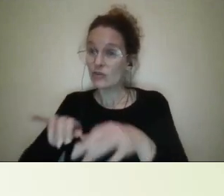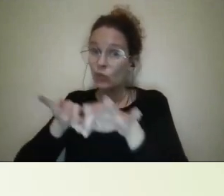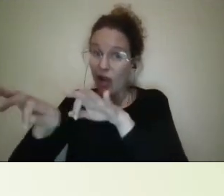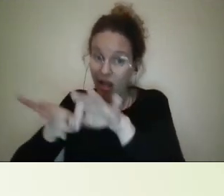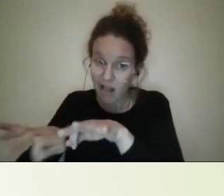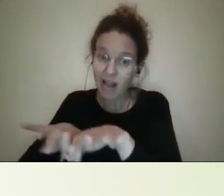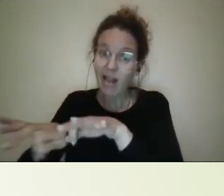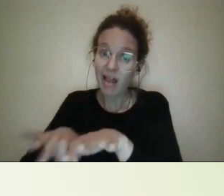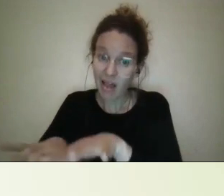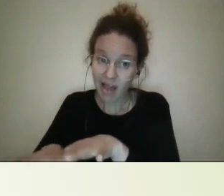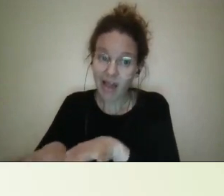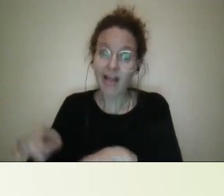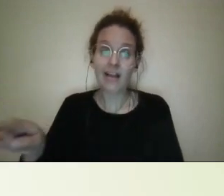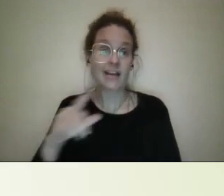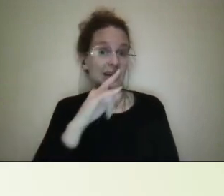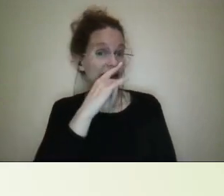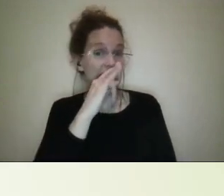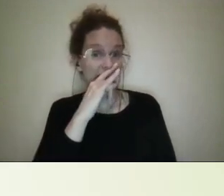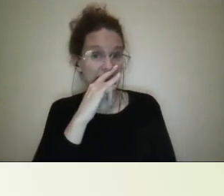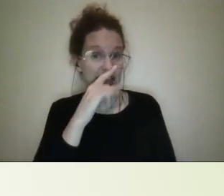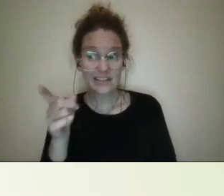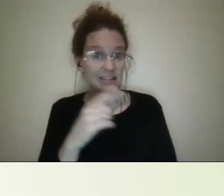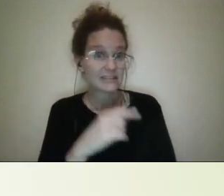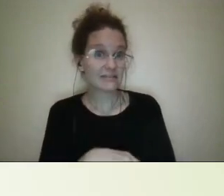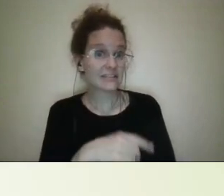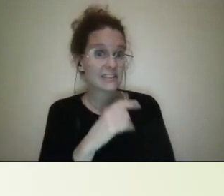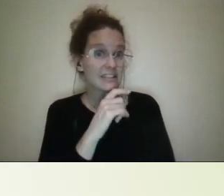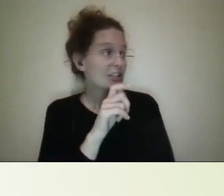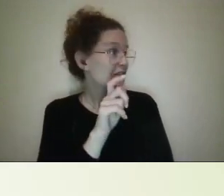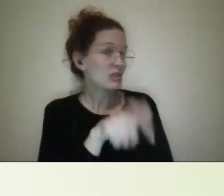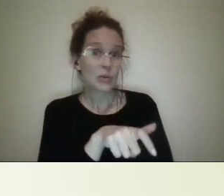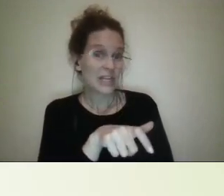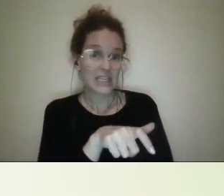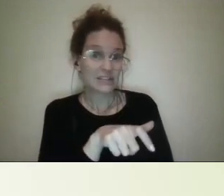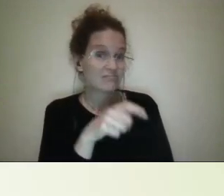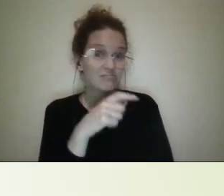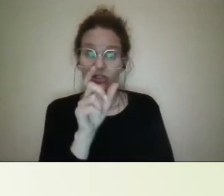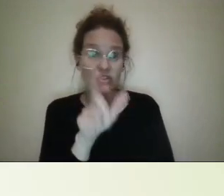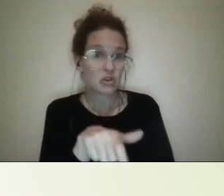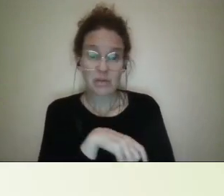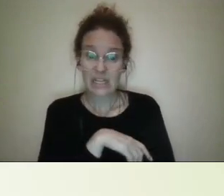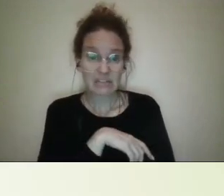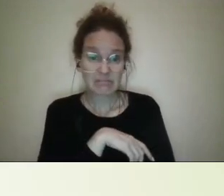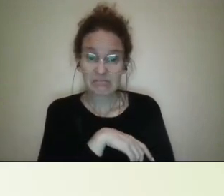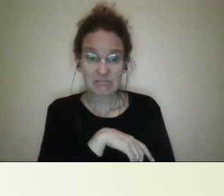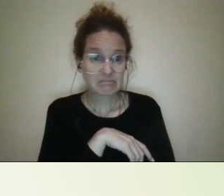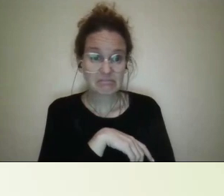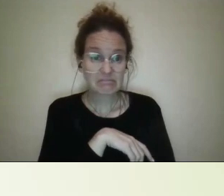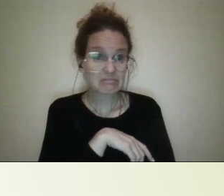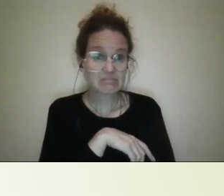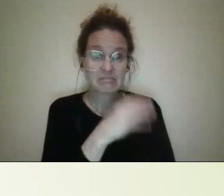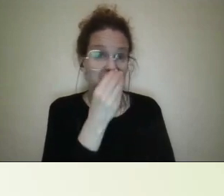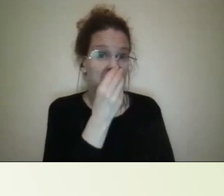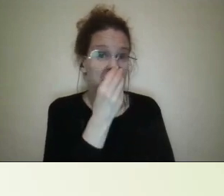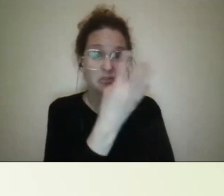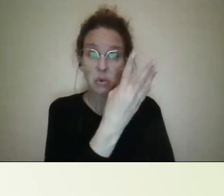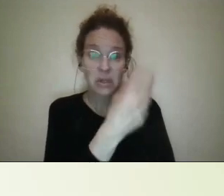Well they don't have the need to have you explain yourself. They don't care about you